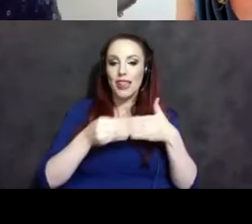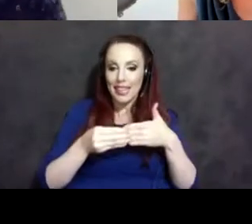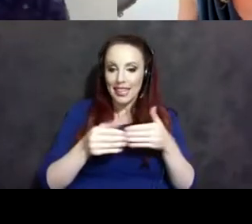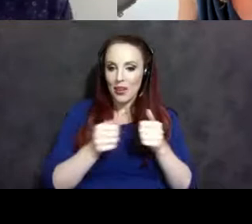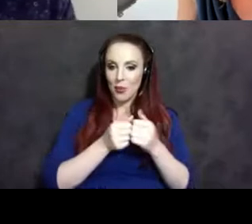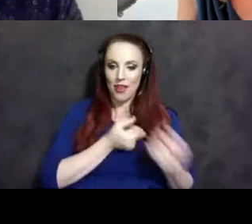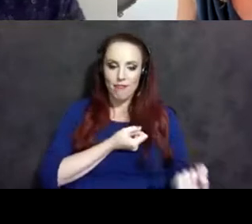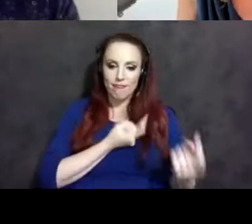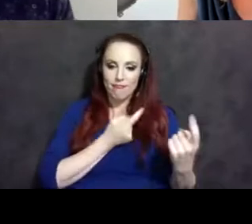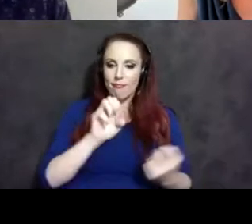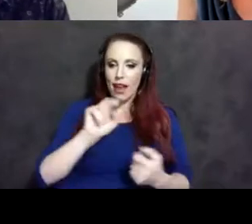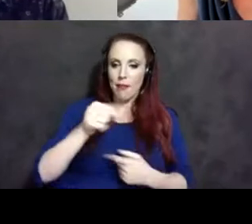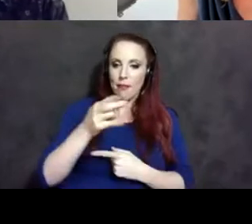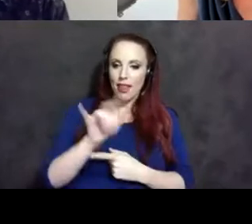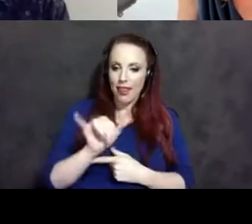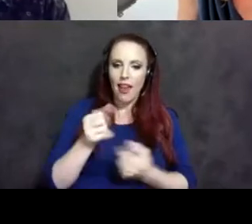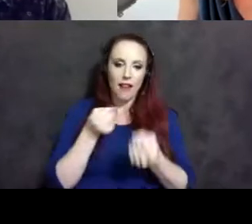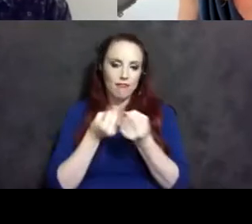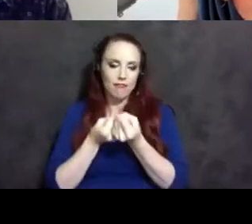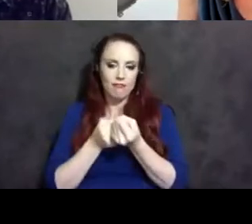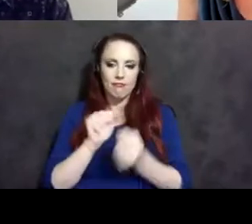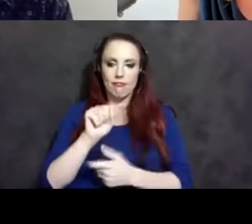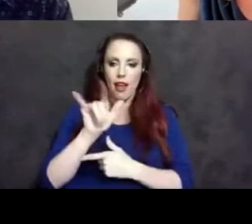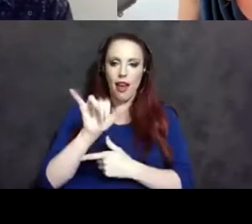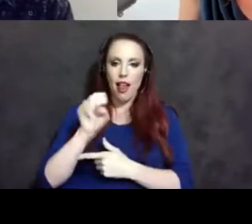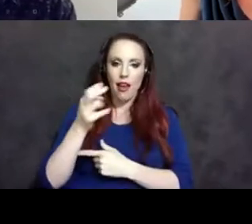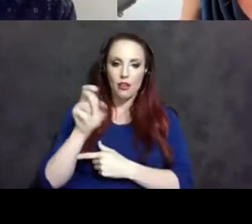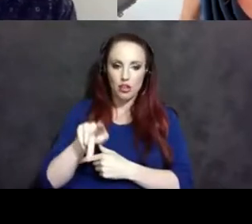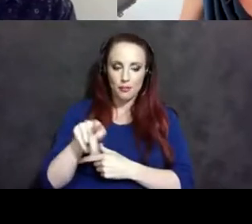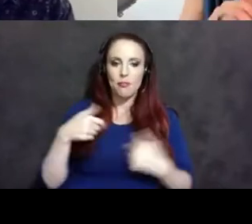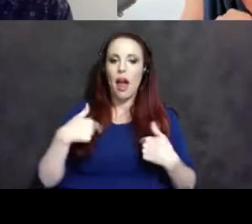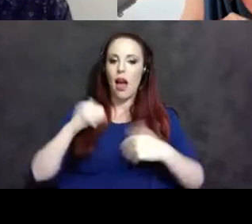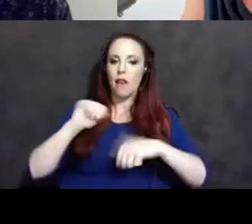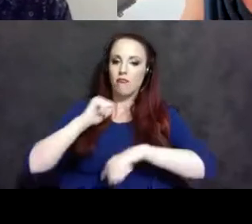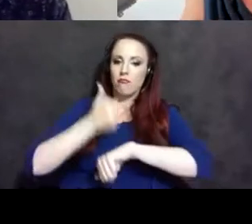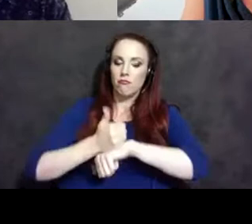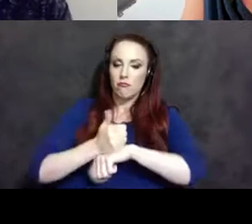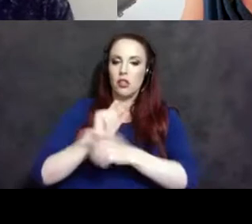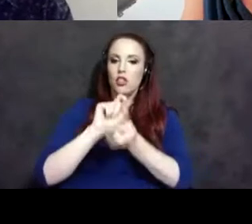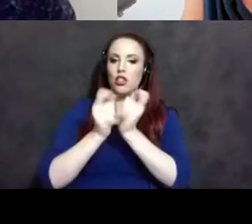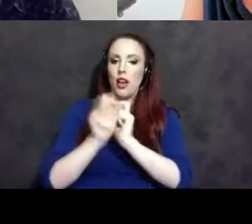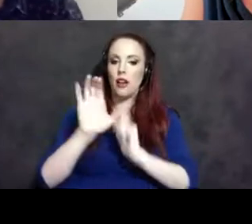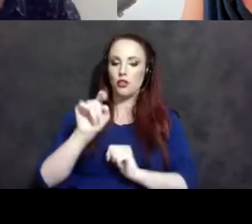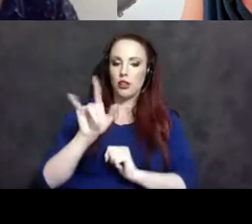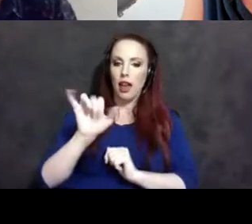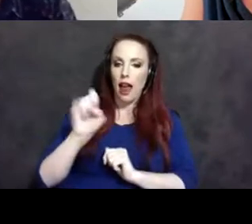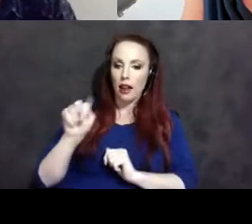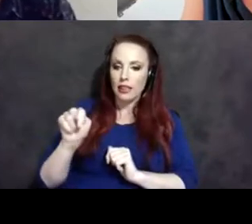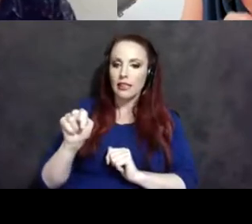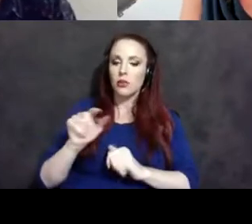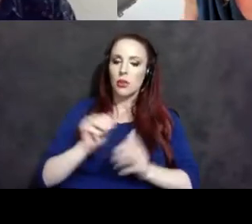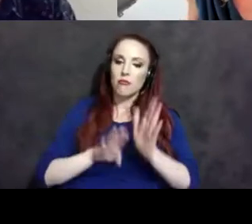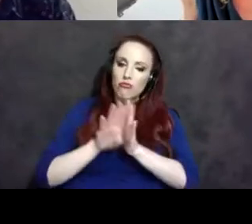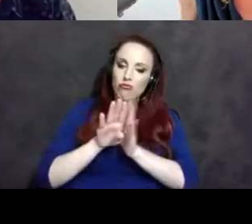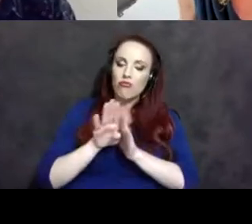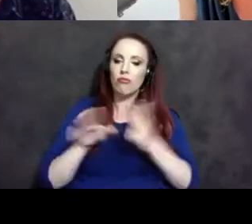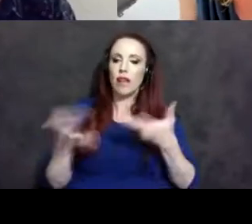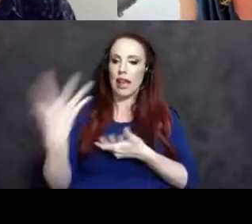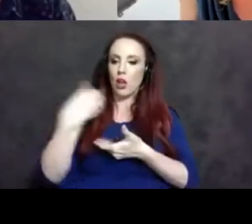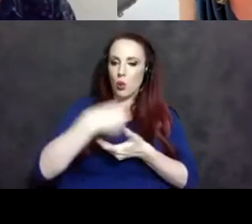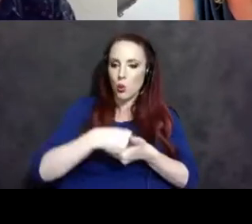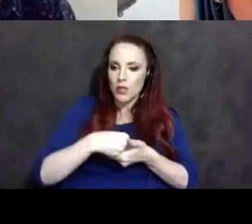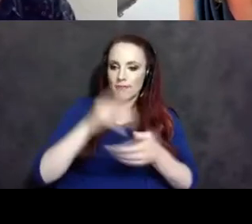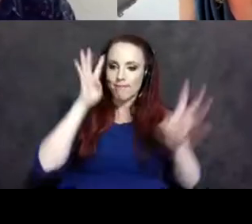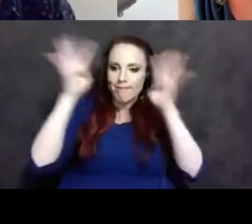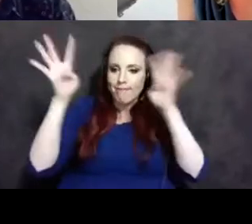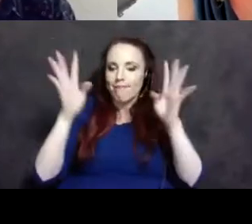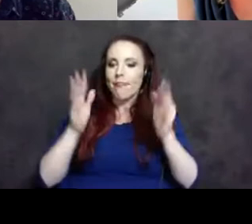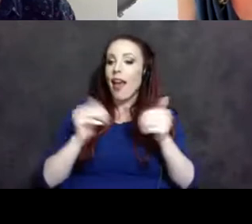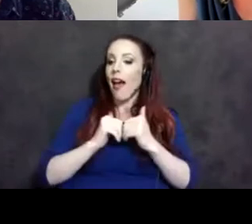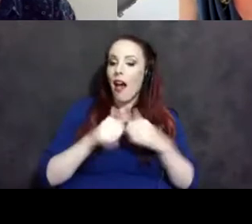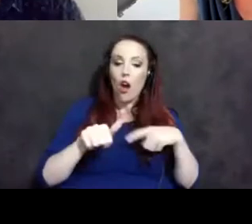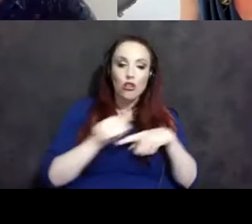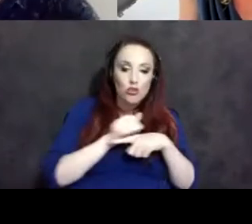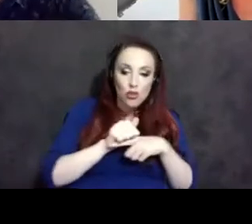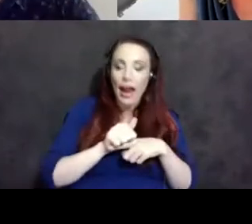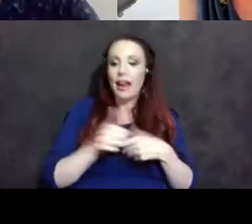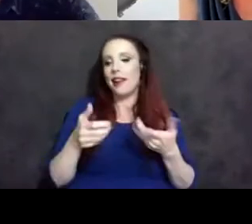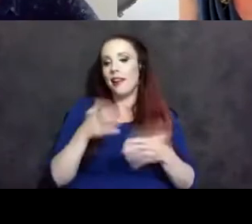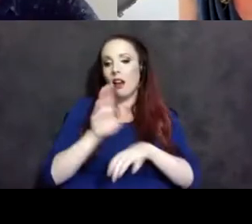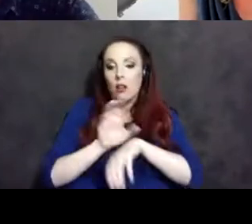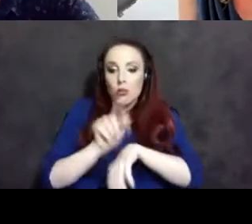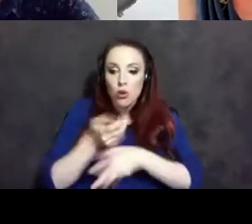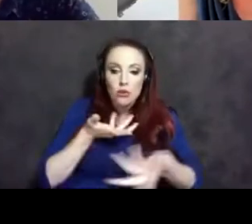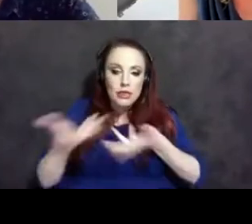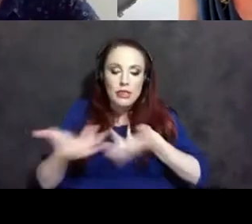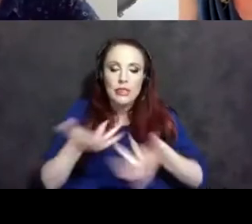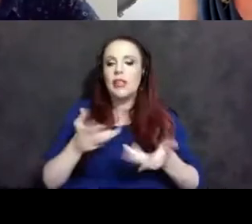I'm Melinda BrianaEpler, in this series, we're building empathy for underrepresented and